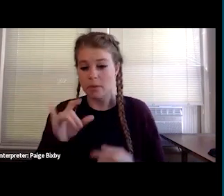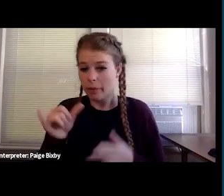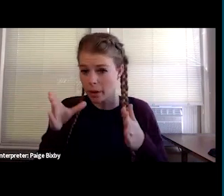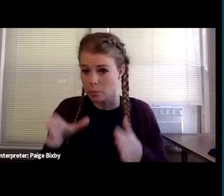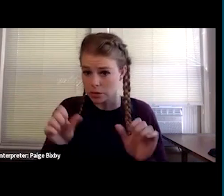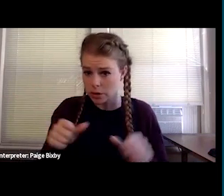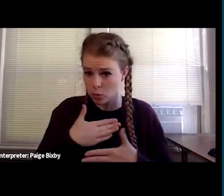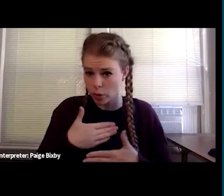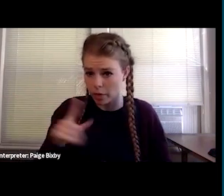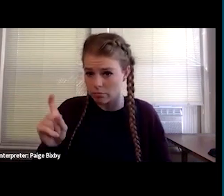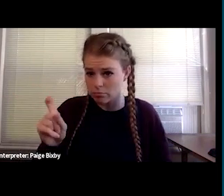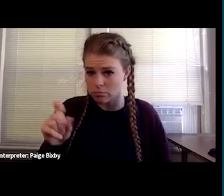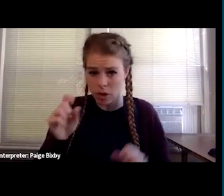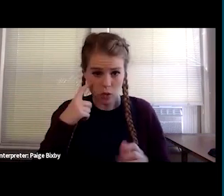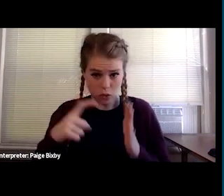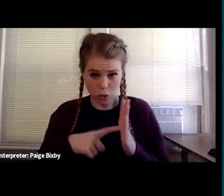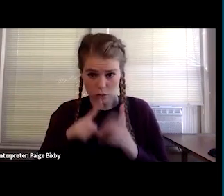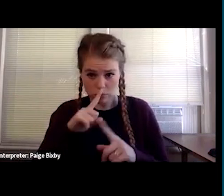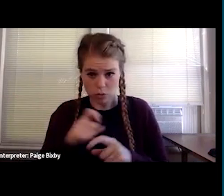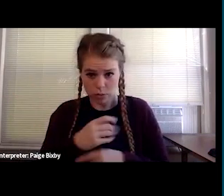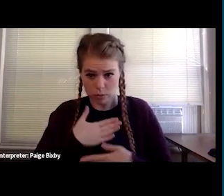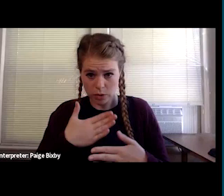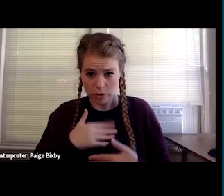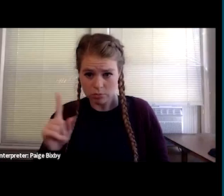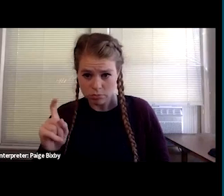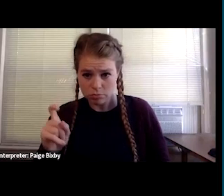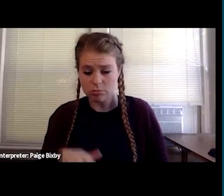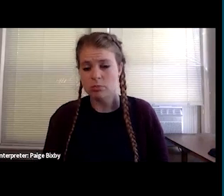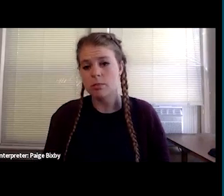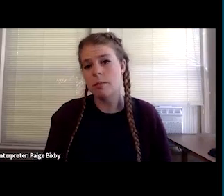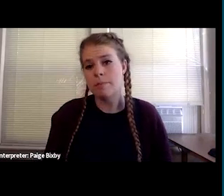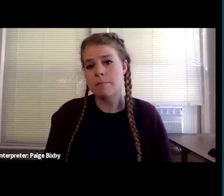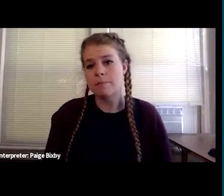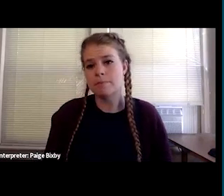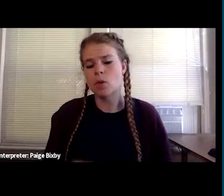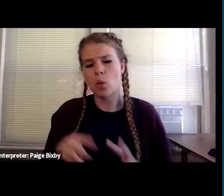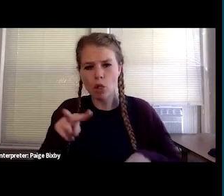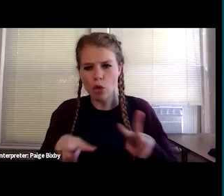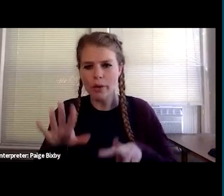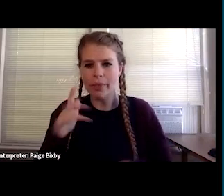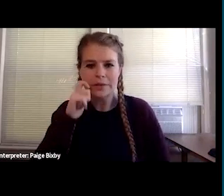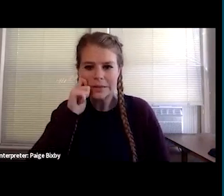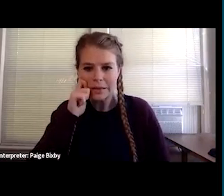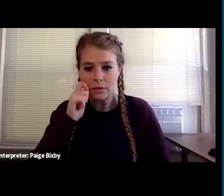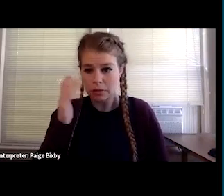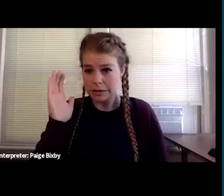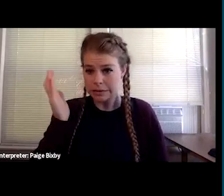Do we notice them breathing, you know, we're taking a look at their skin. Do they look pale, blue, or gray?